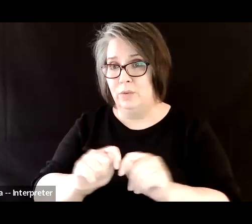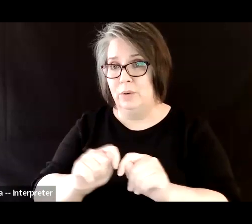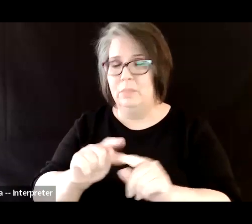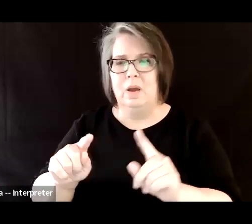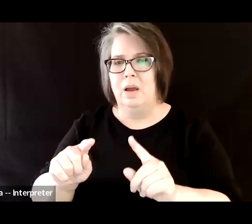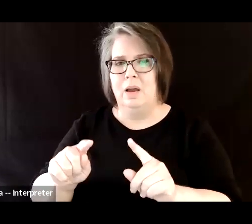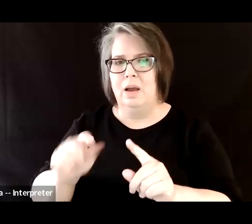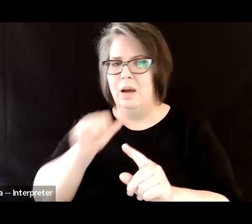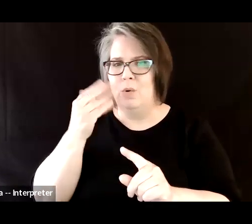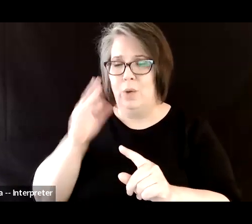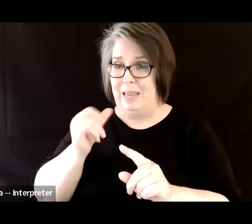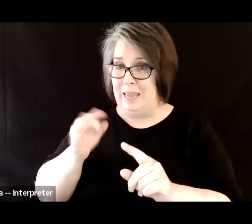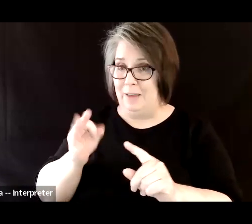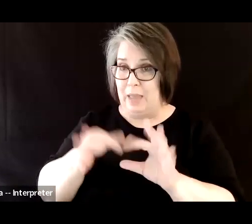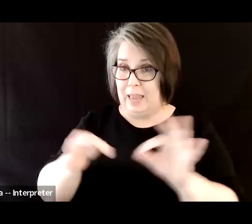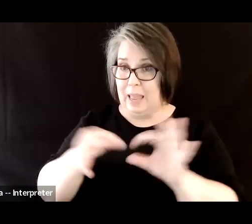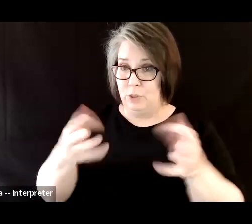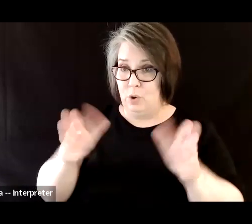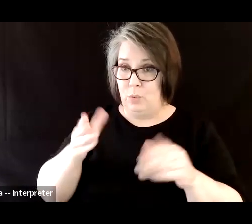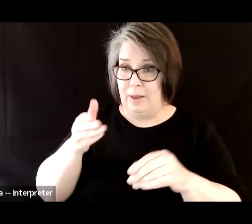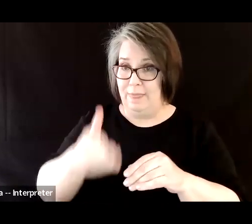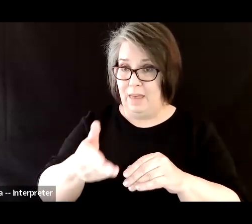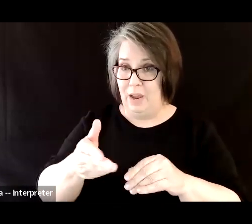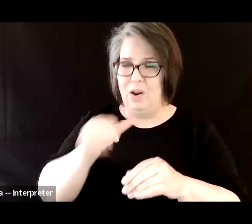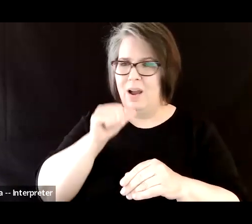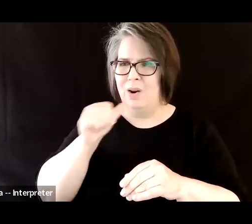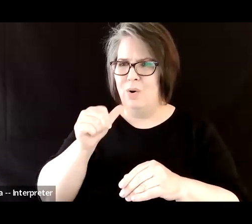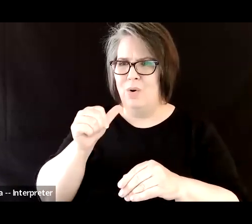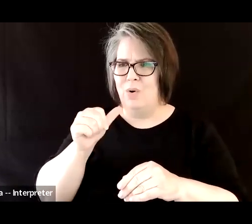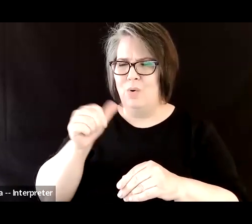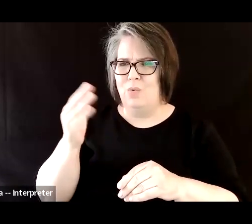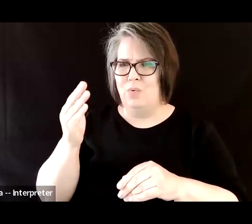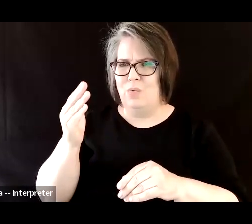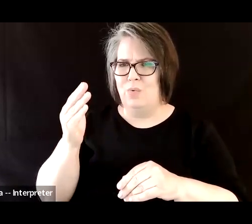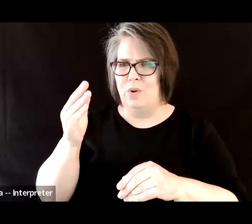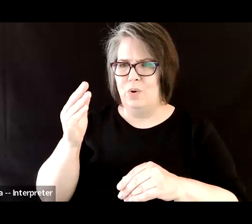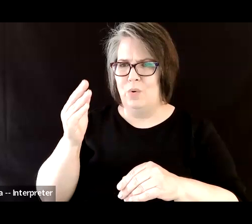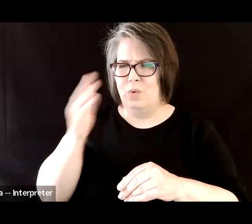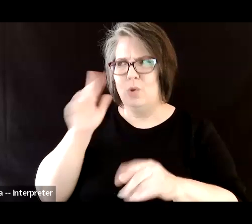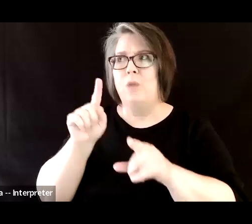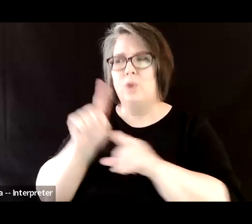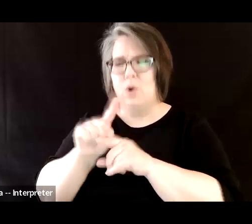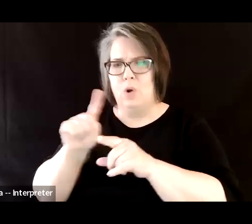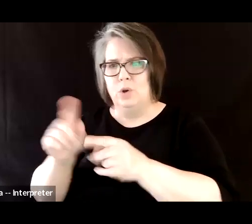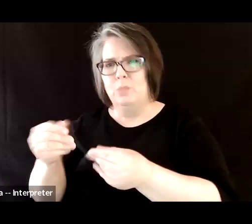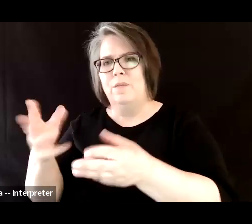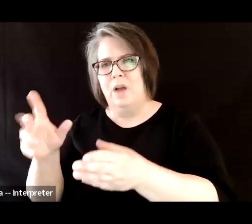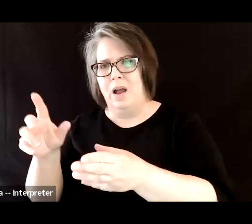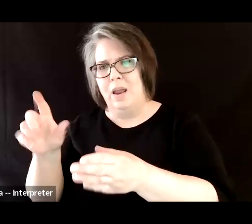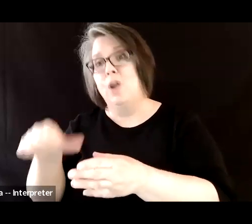If the captions are already there, I don't know that you have to also provide an additional caption file.